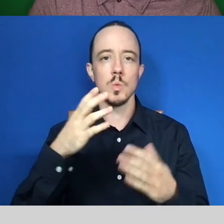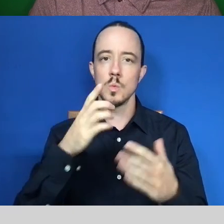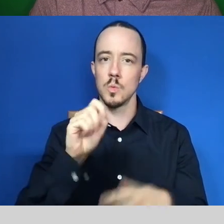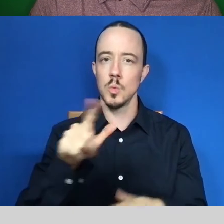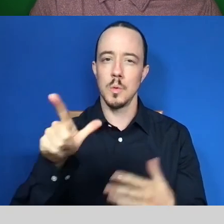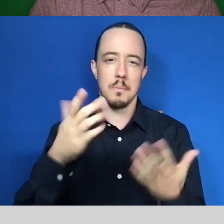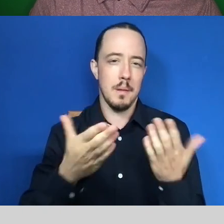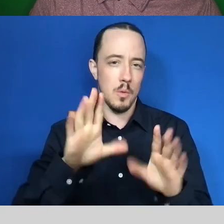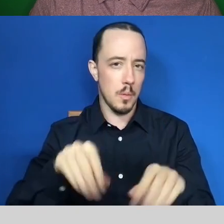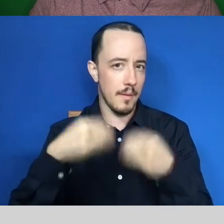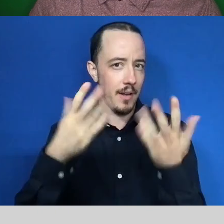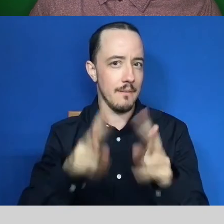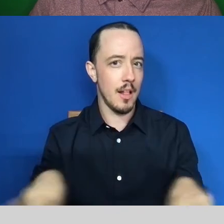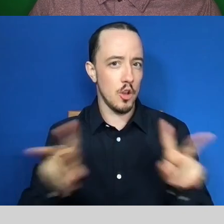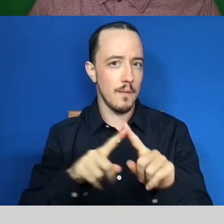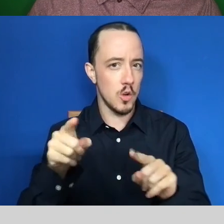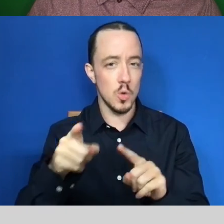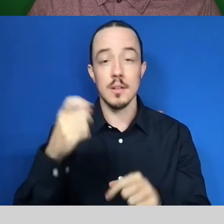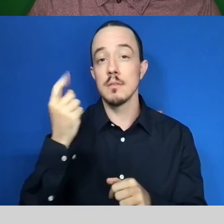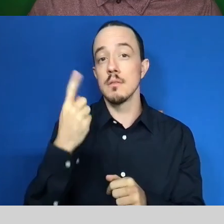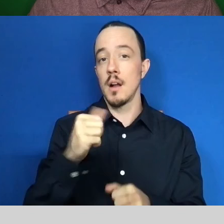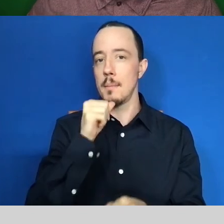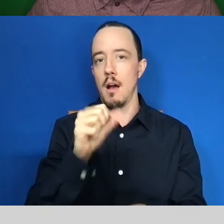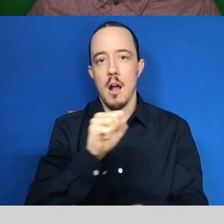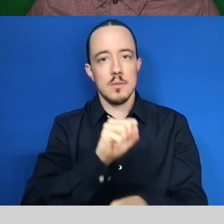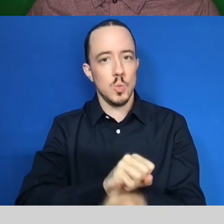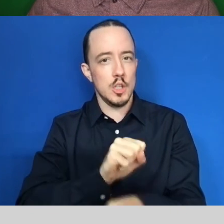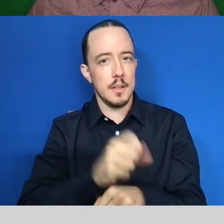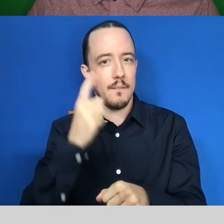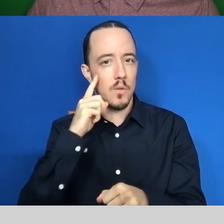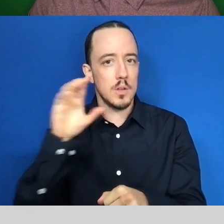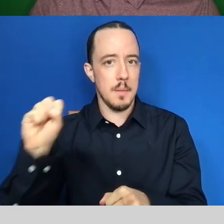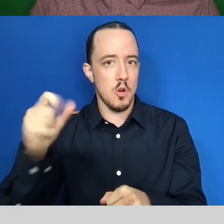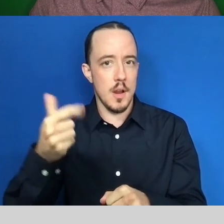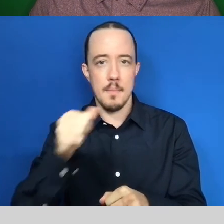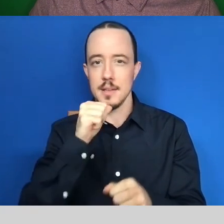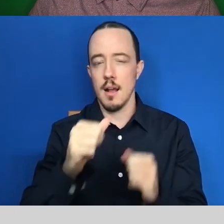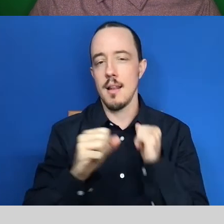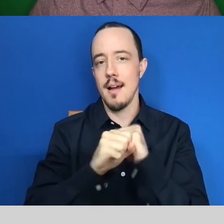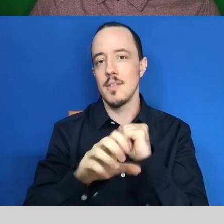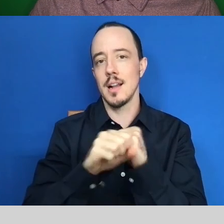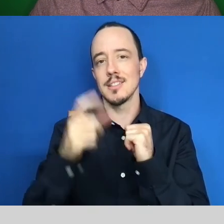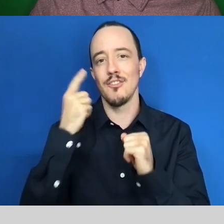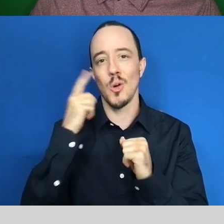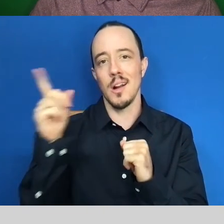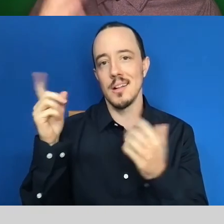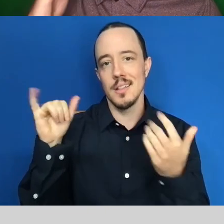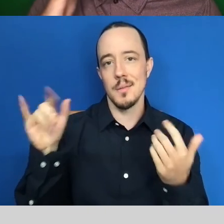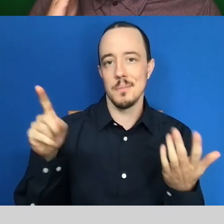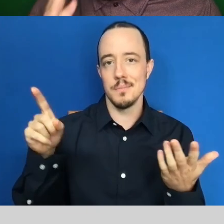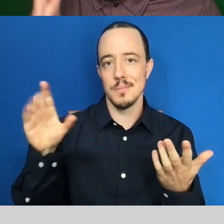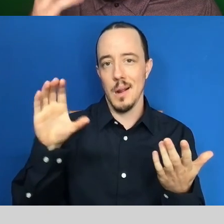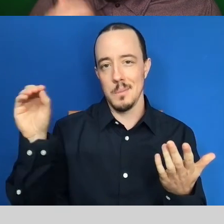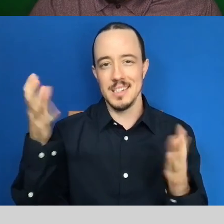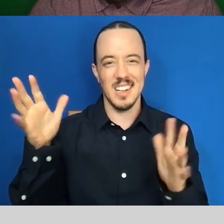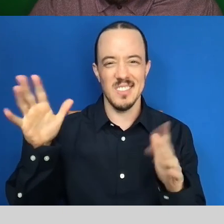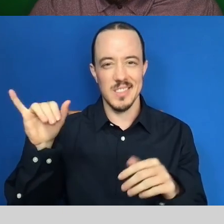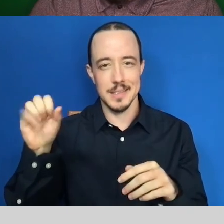might provide a lot of value to you and your organization. I'm not affiliated with Semgrep, and this is not an advertisement for it specifically, it sort of is.